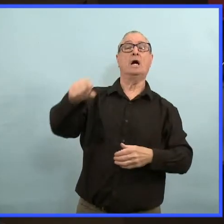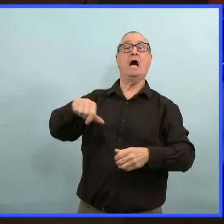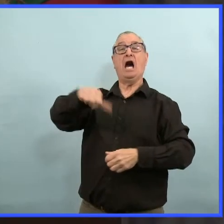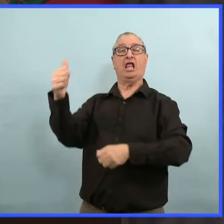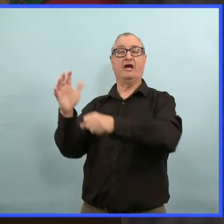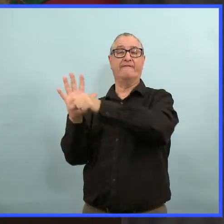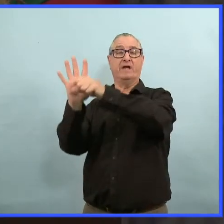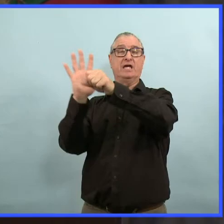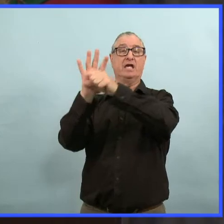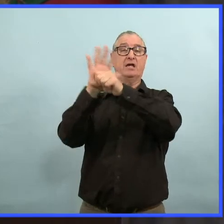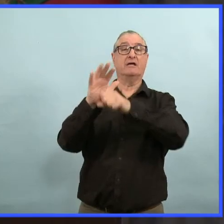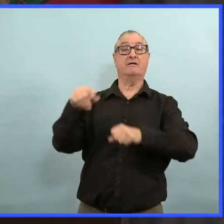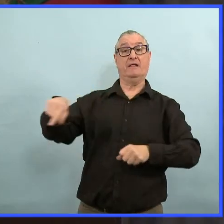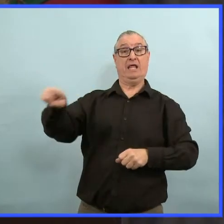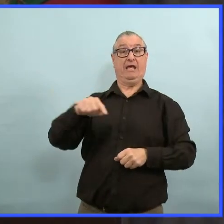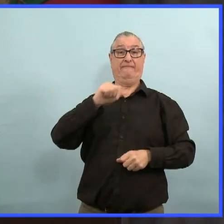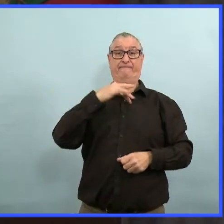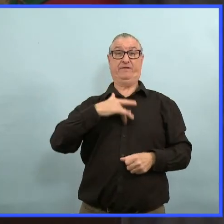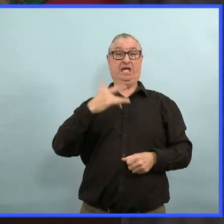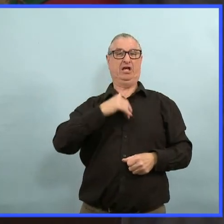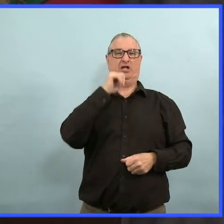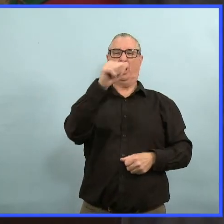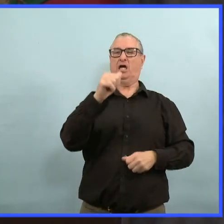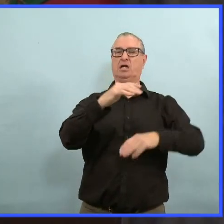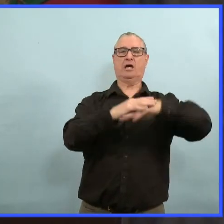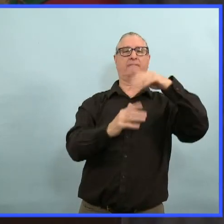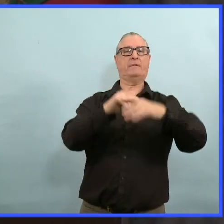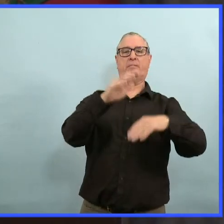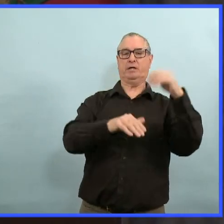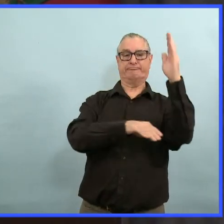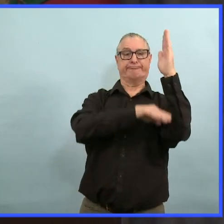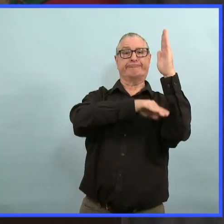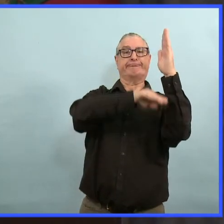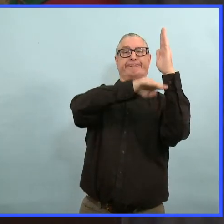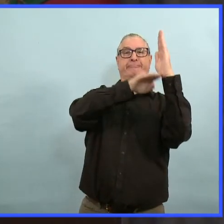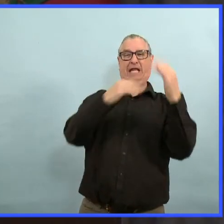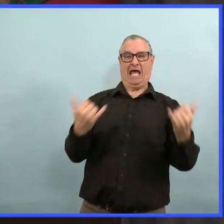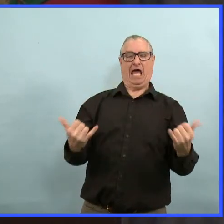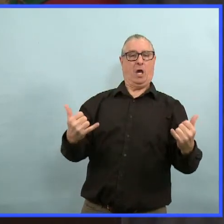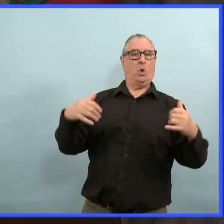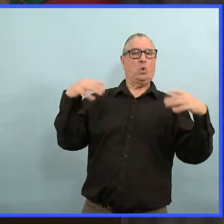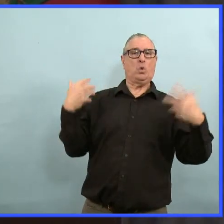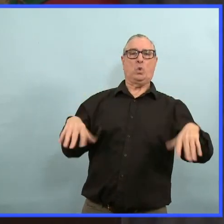my response is that the decisions have been made based on the evidence and we encourage those